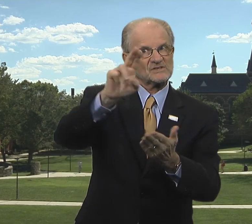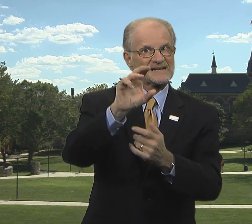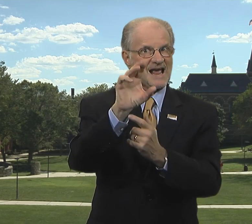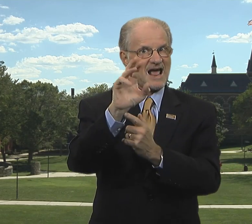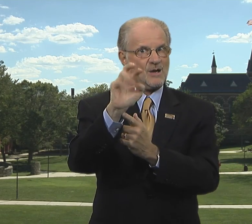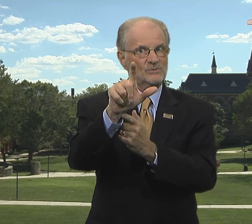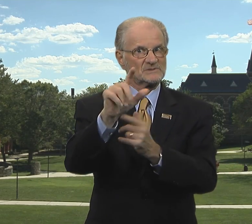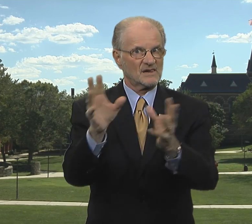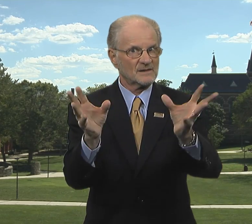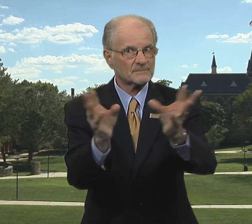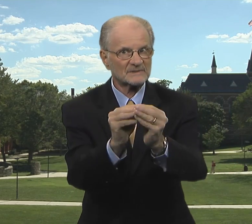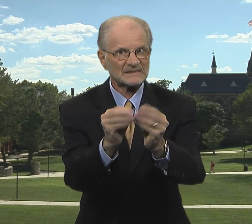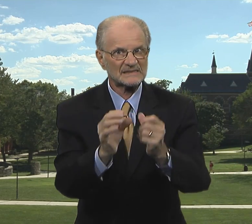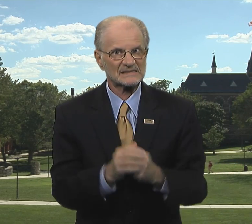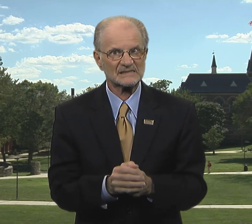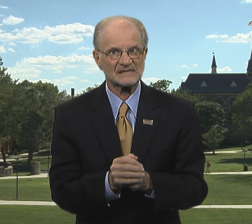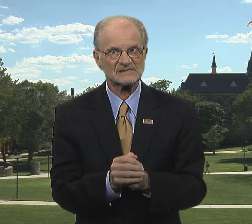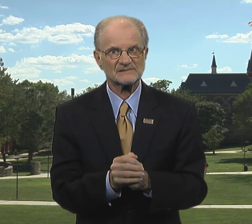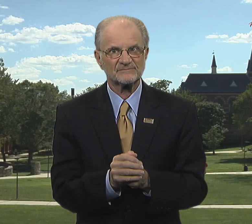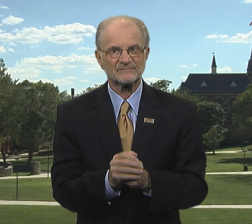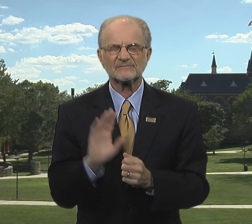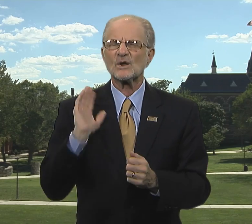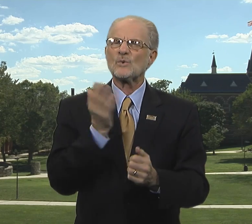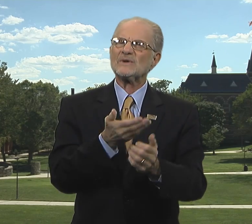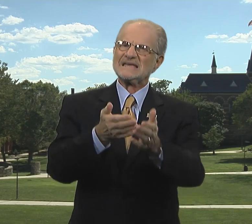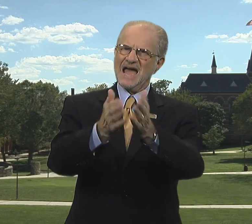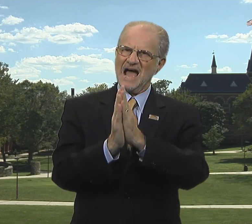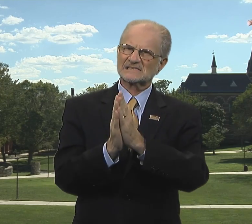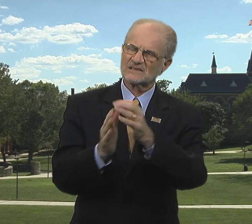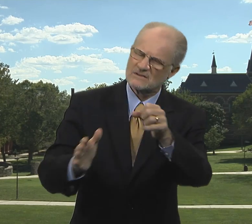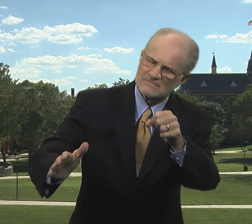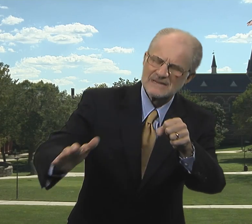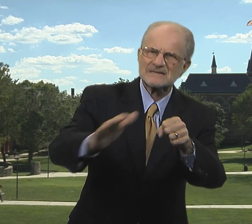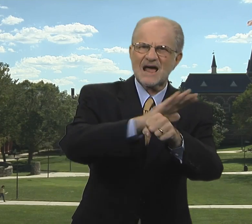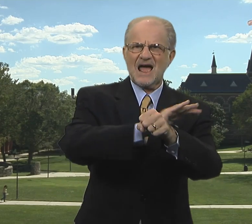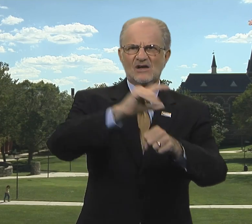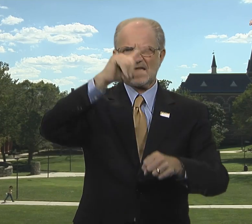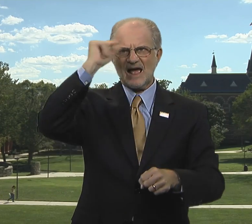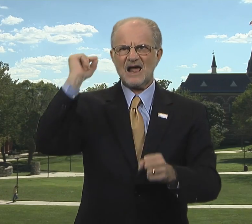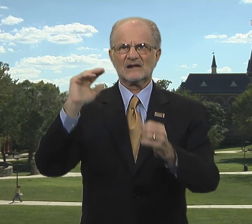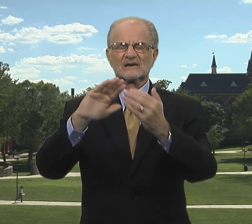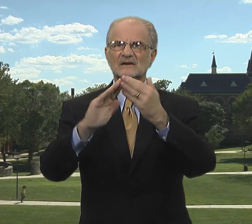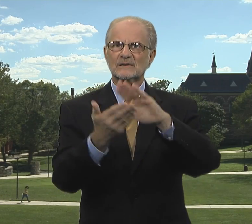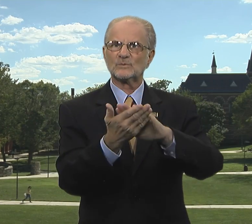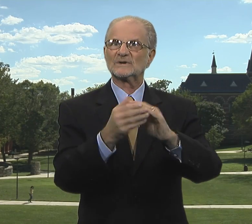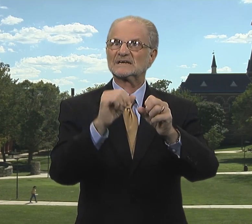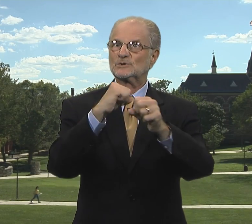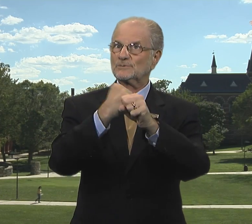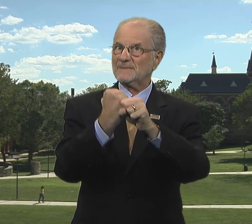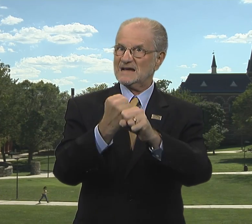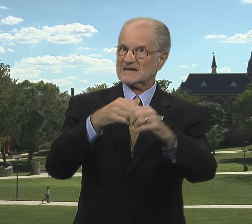University Council meetings. We ask the entire Gallaudet community